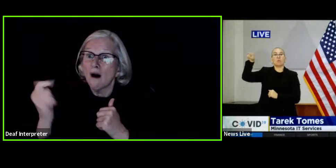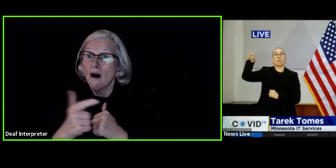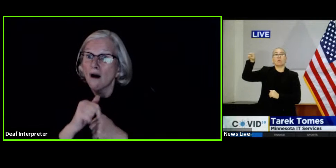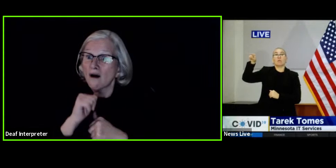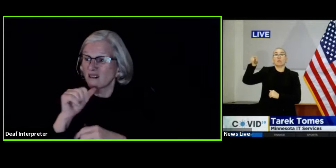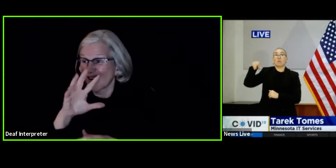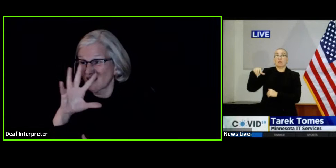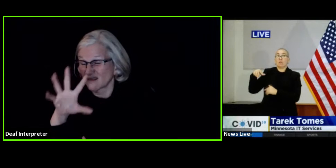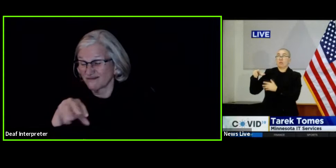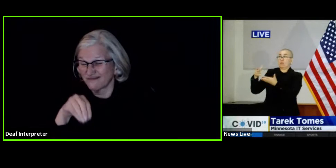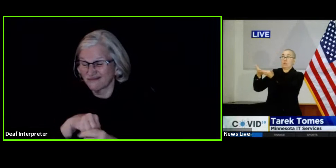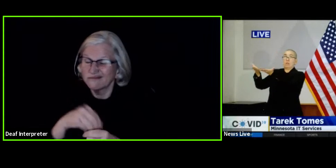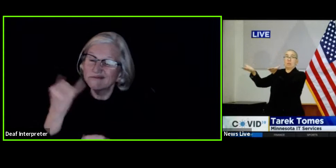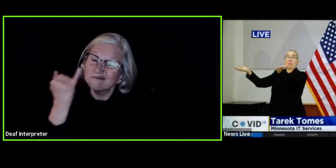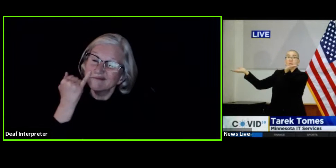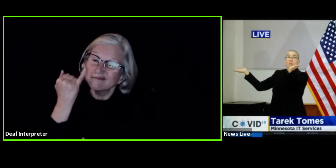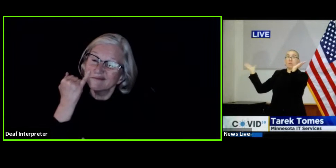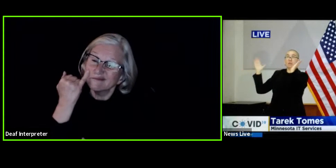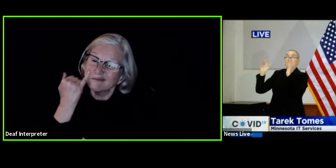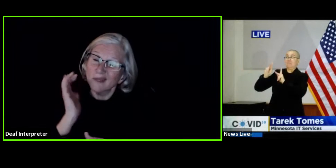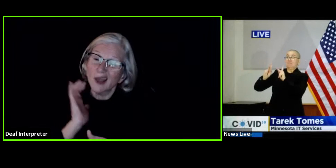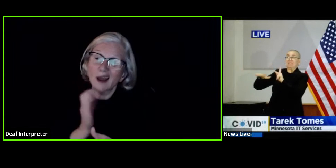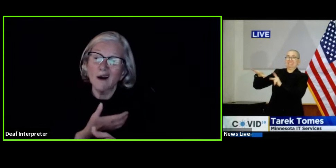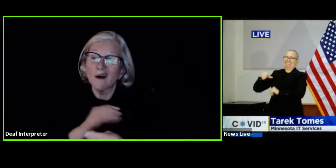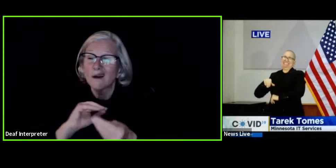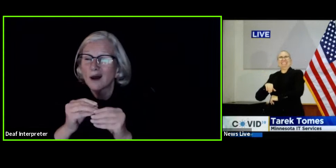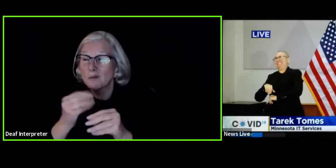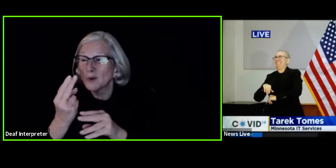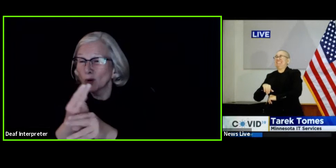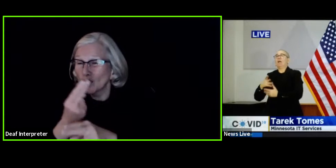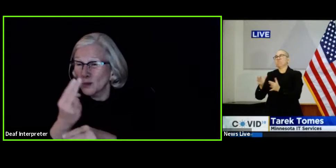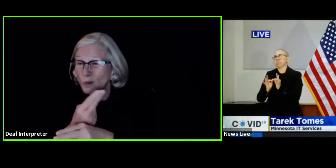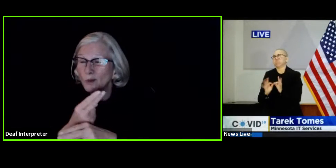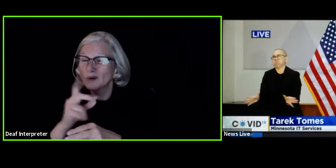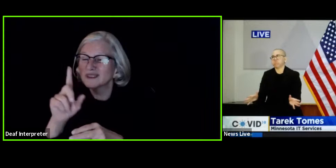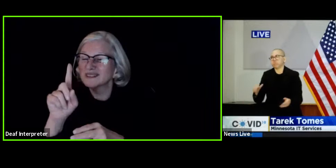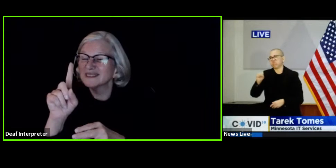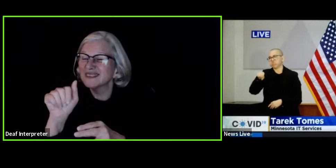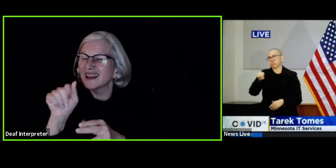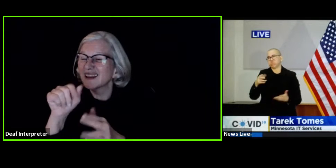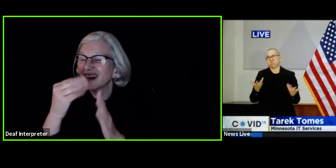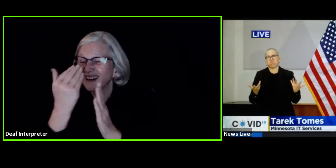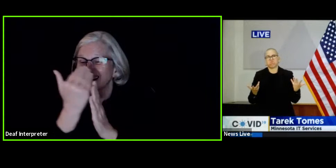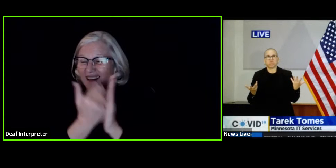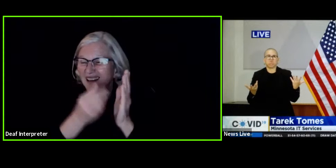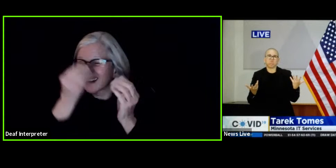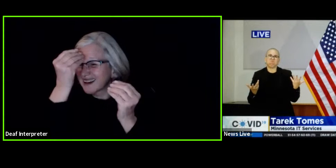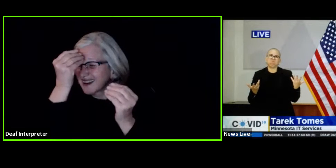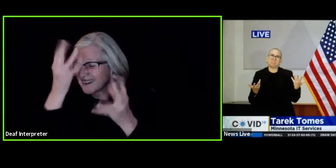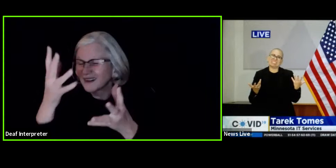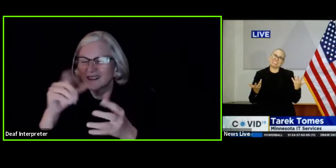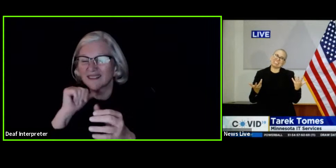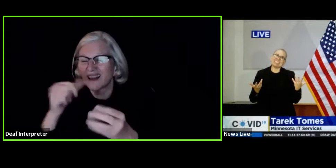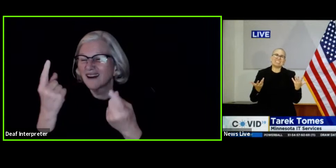SOMETHING LIKE THIS CERTAINLY WON'T MEET WHAT IT POTENTIALLY CAN. AND SO THAT, YOU KNOW, COLLECTIVE JOINT COMMUNITY